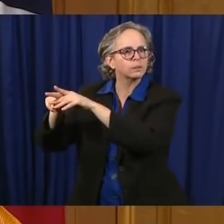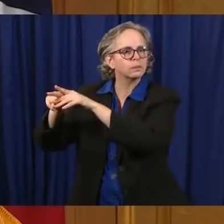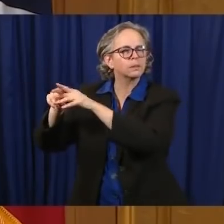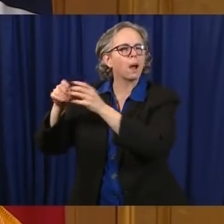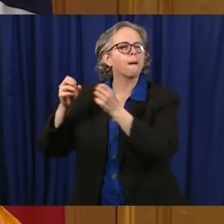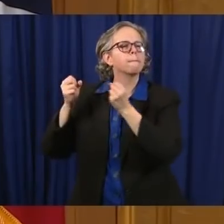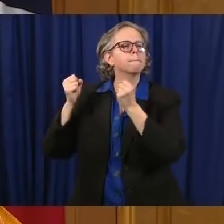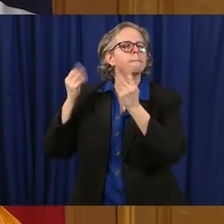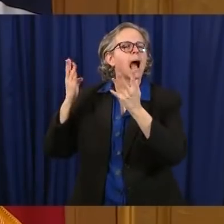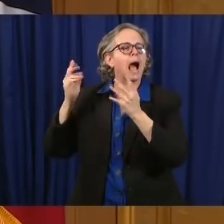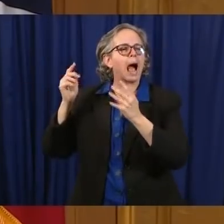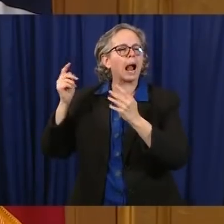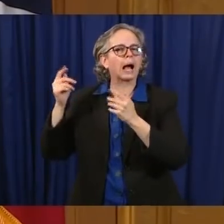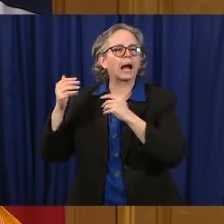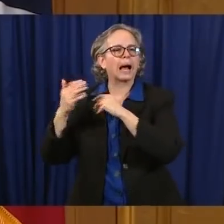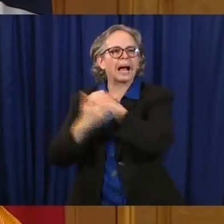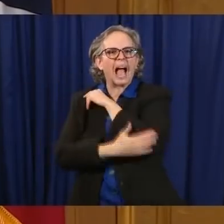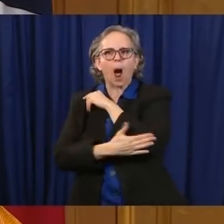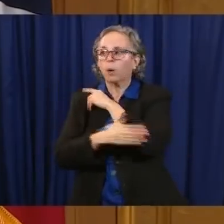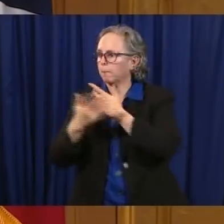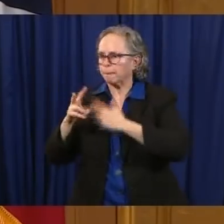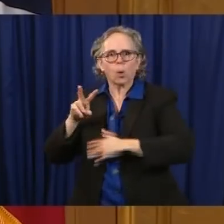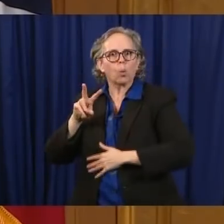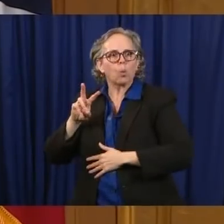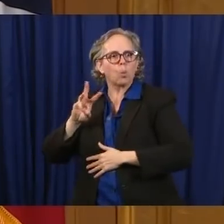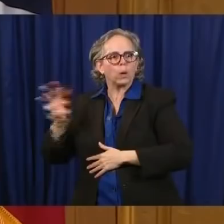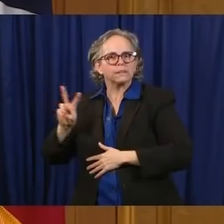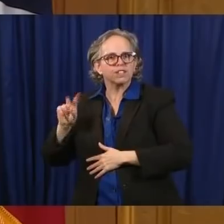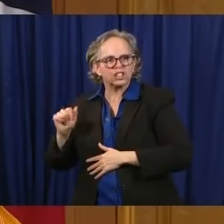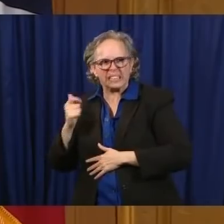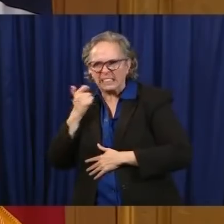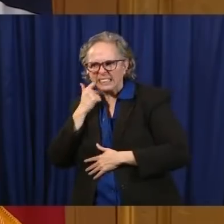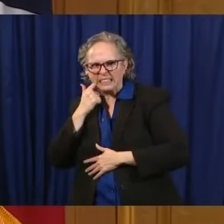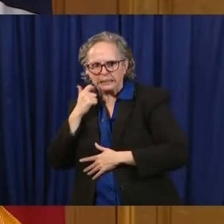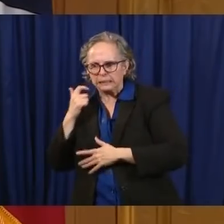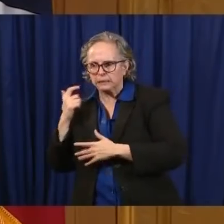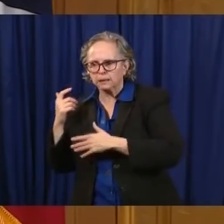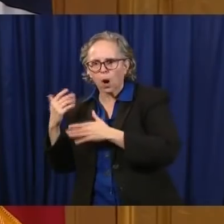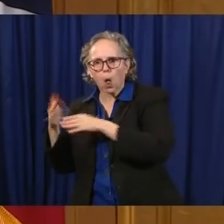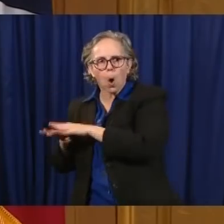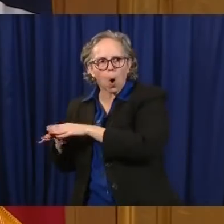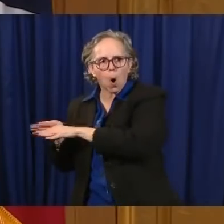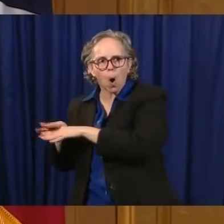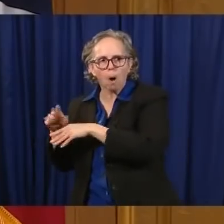LITTLE MORE OF THE BACKGROUND, ON MARCH 16, THE STATE OF PENNSYLVANIA CLOSED STATE OWNED LIQUOR STORES TO MITIGATE THE SPREAD OF COVID-19, MULTIPLE